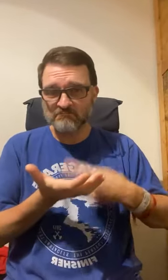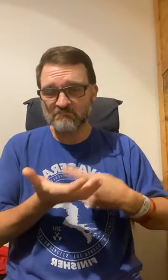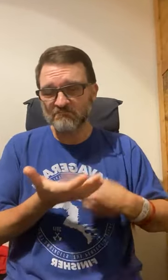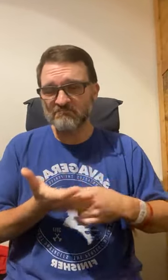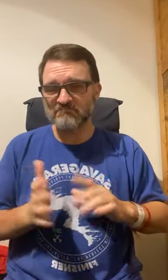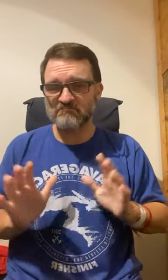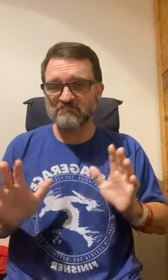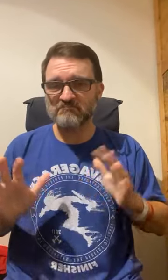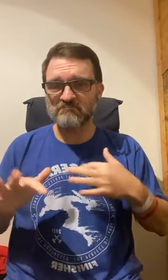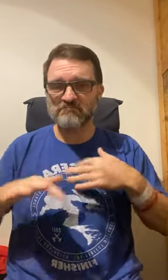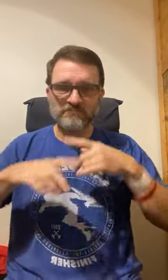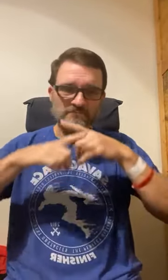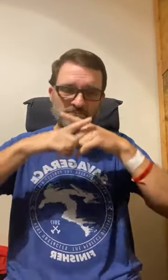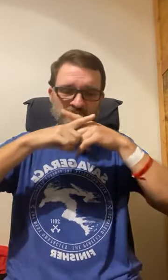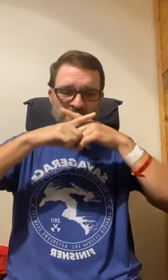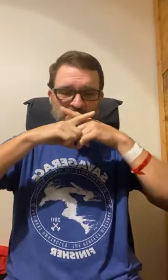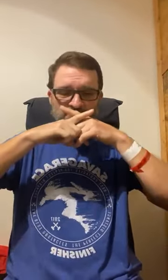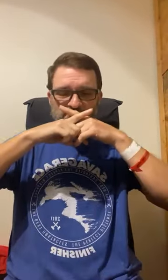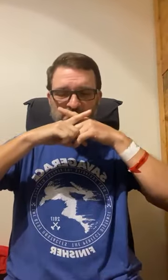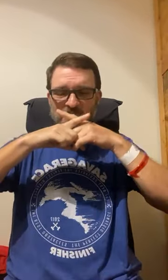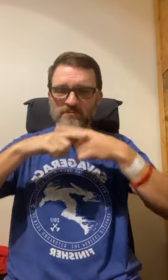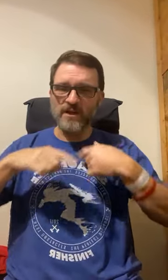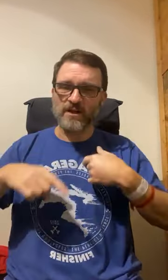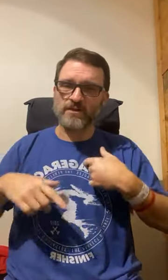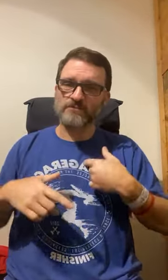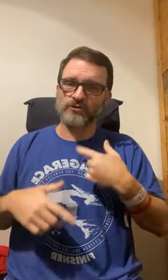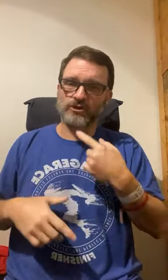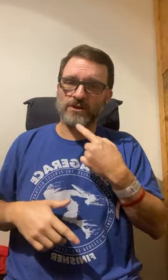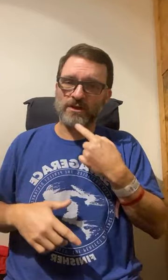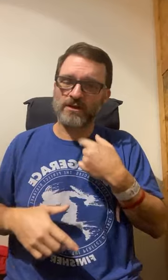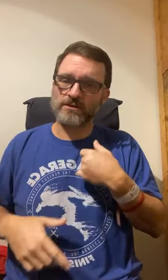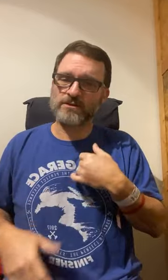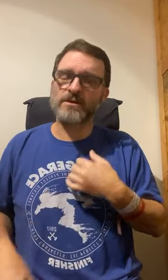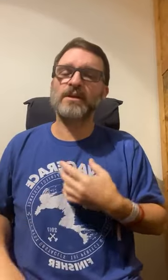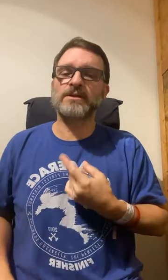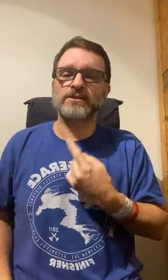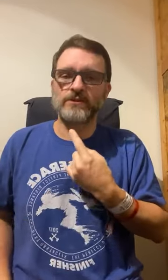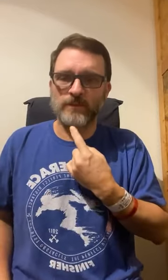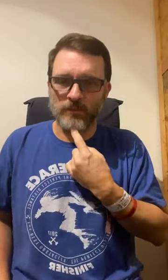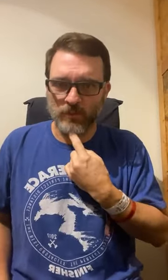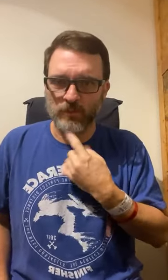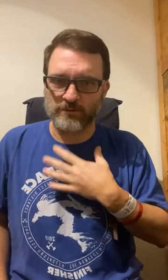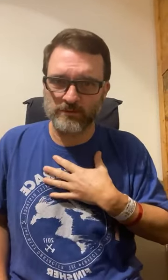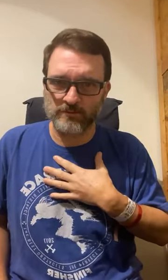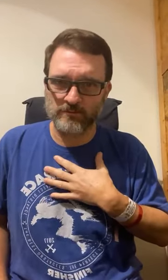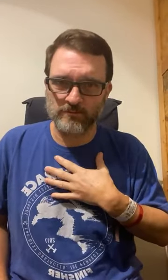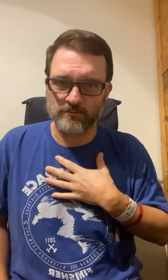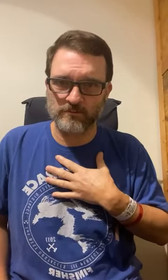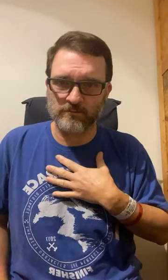I'm not going to argue with them about it. I'm just going to remain silent. I'm just saying that I'm disappointed.